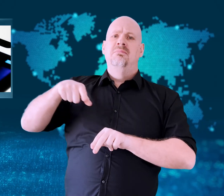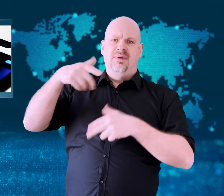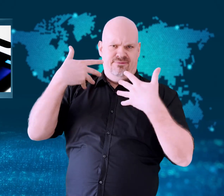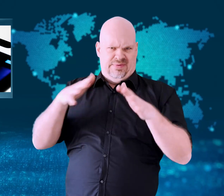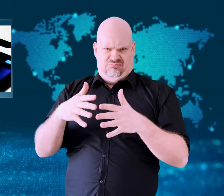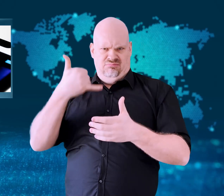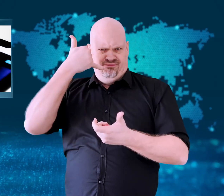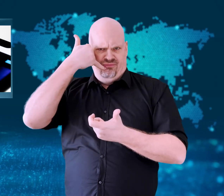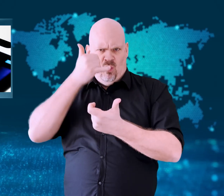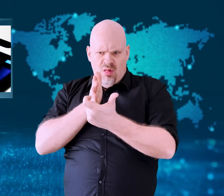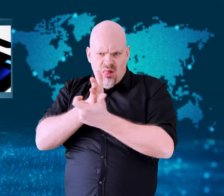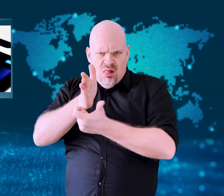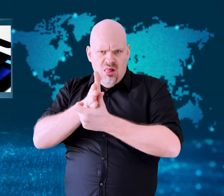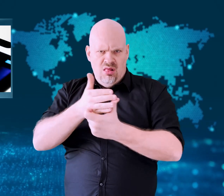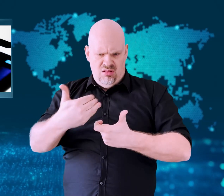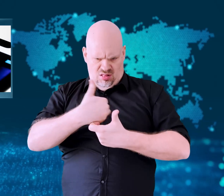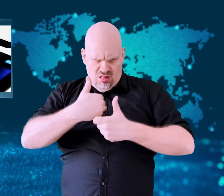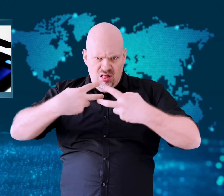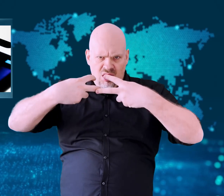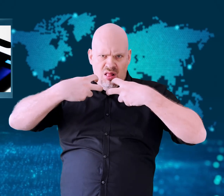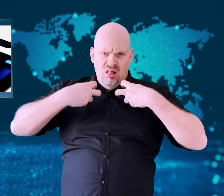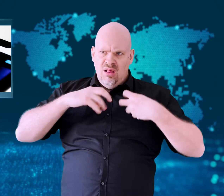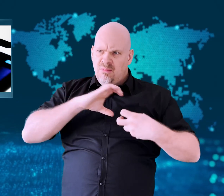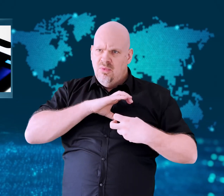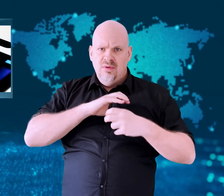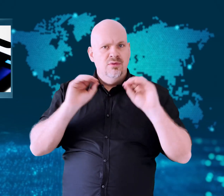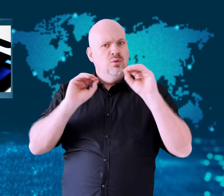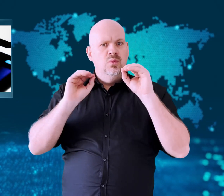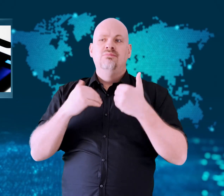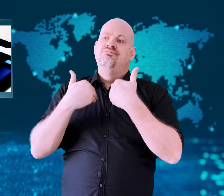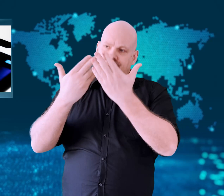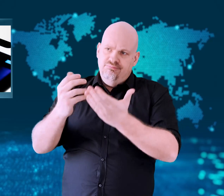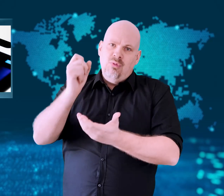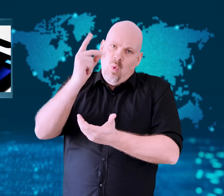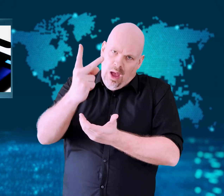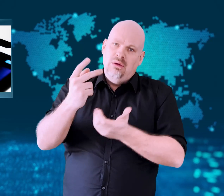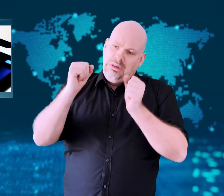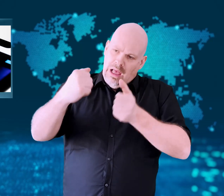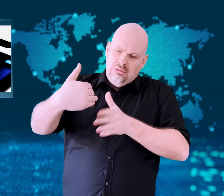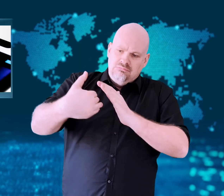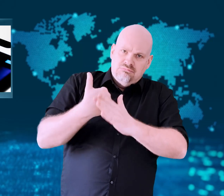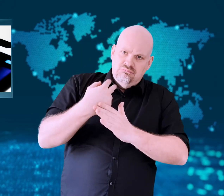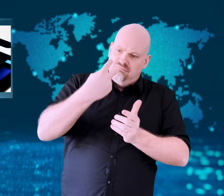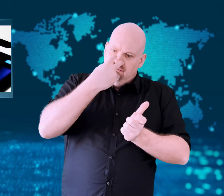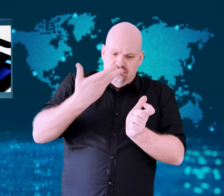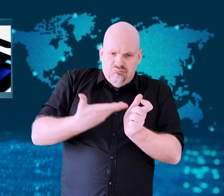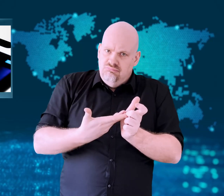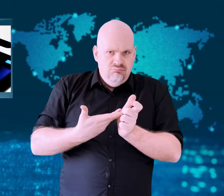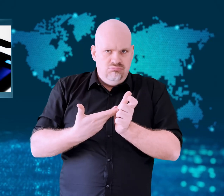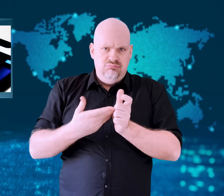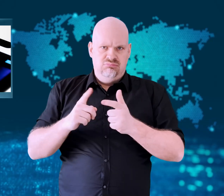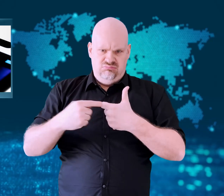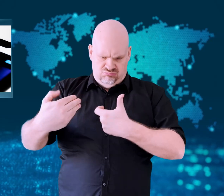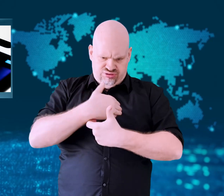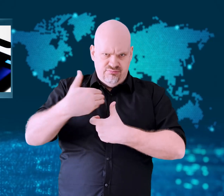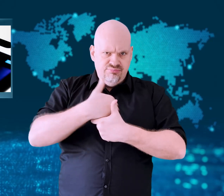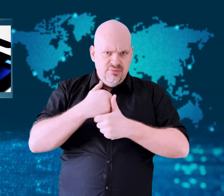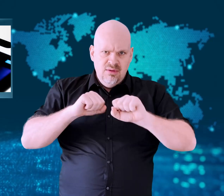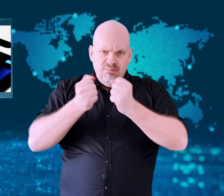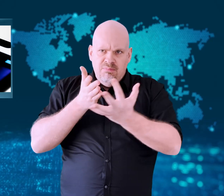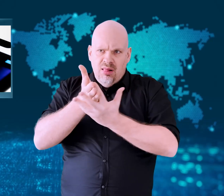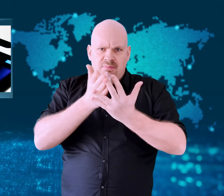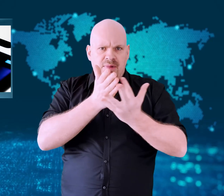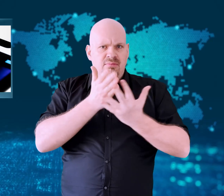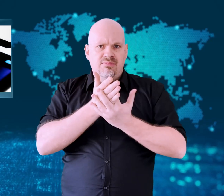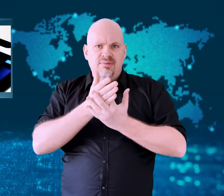There are also claims of business owners and civilians being spied